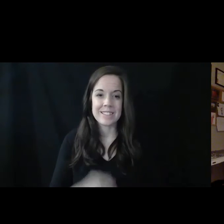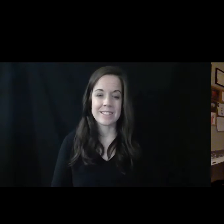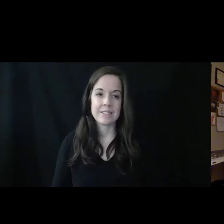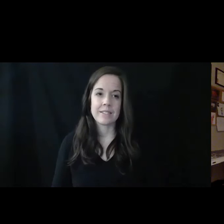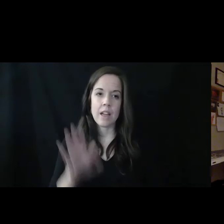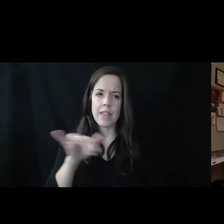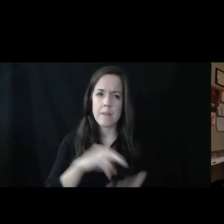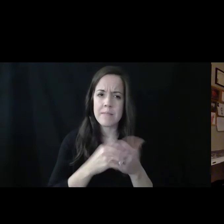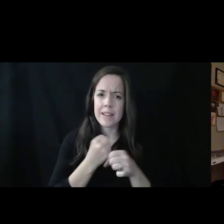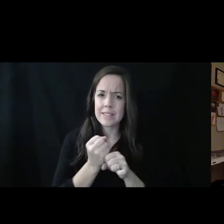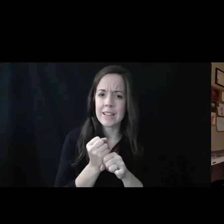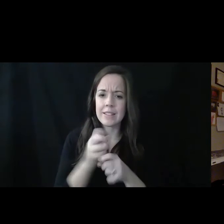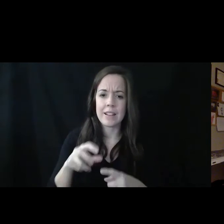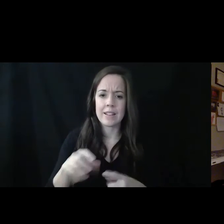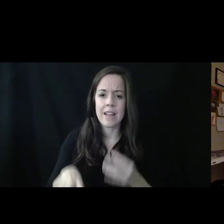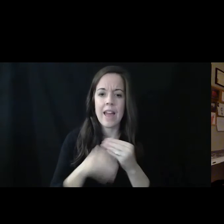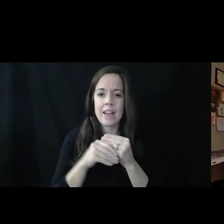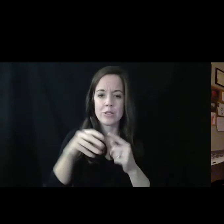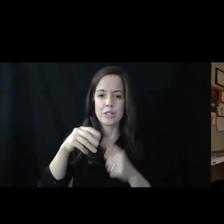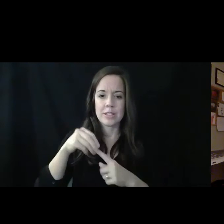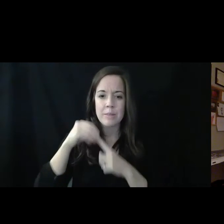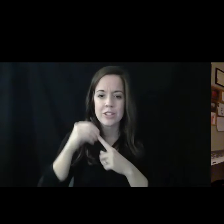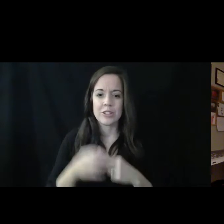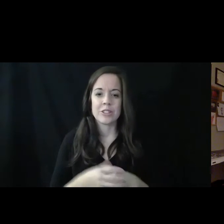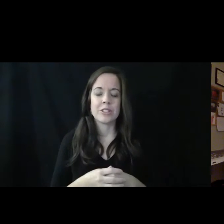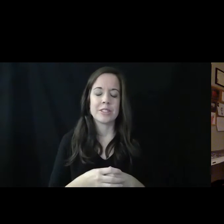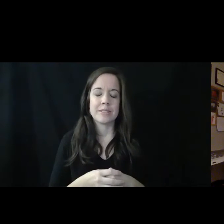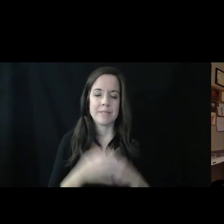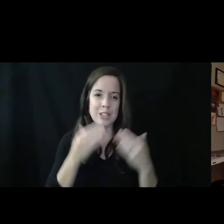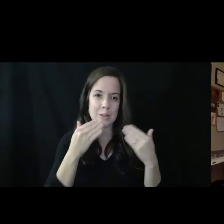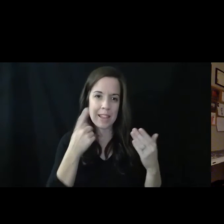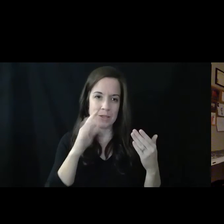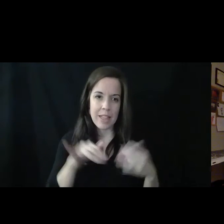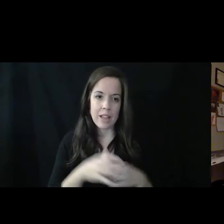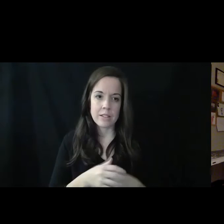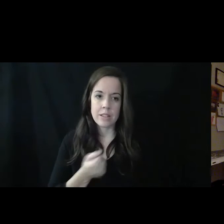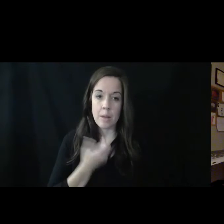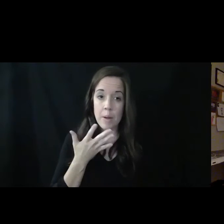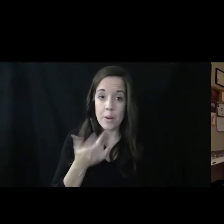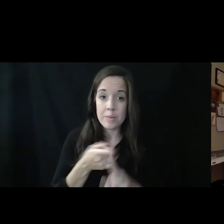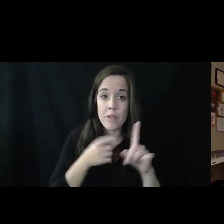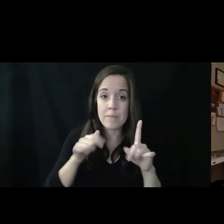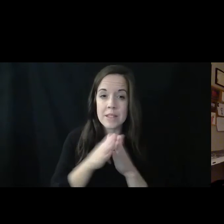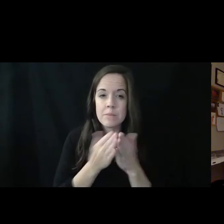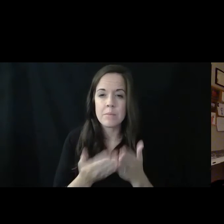extra special. Thanks for that. The poems in this book came about because I had a baby and